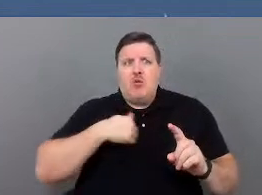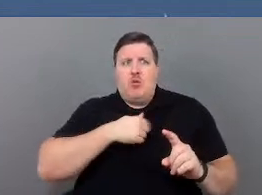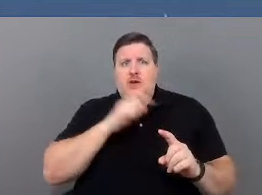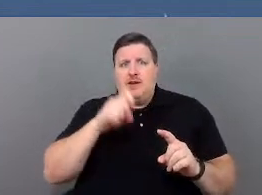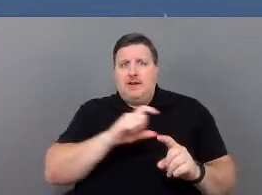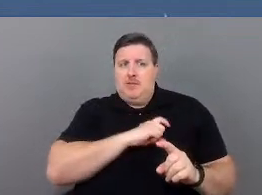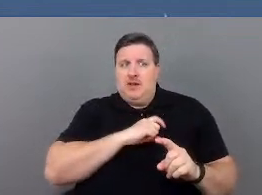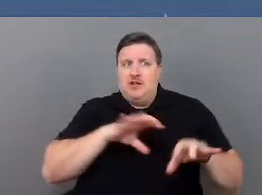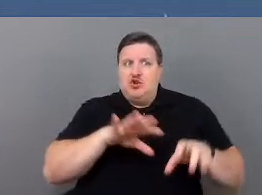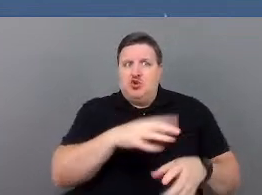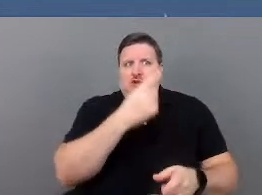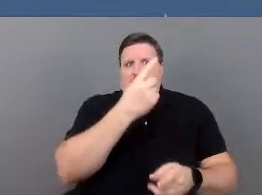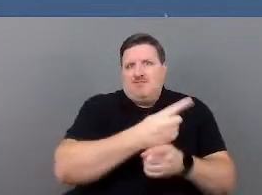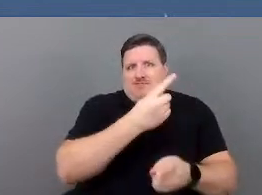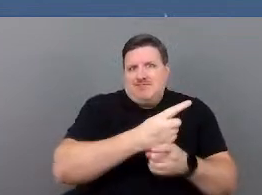LINE ITEM FOR A PLAN THAT IS FUNDED TO DO SOMETHING